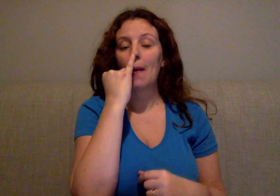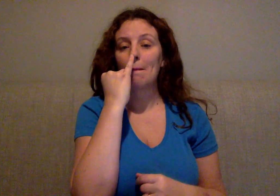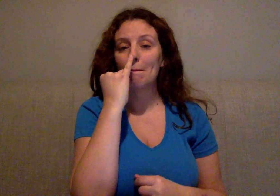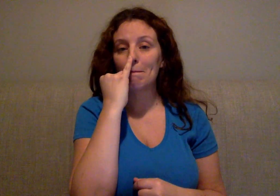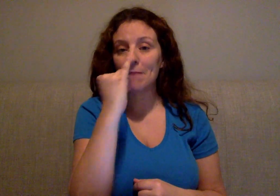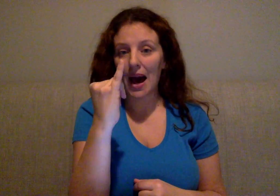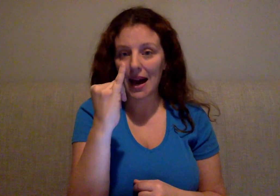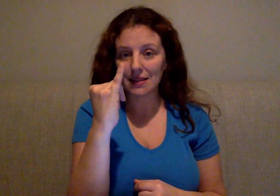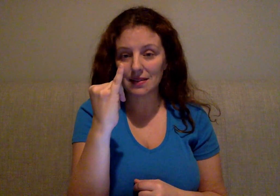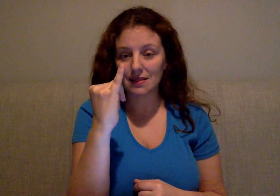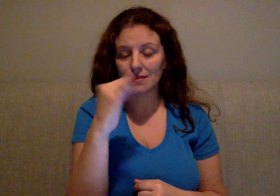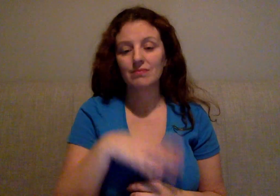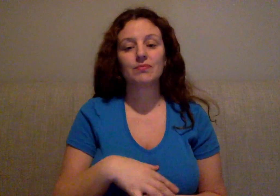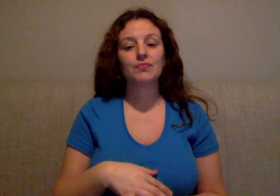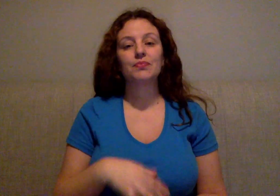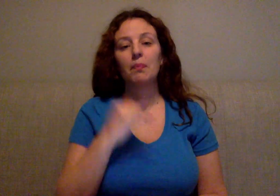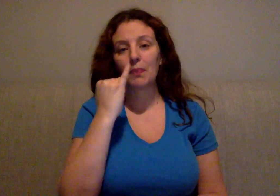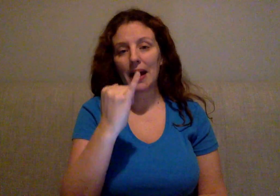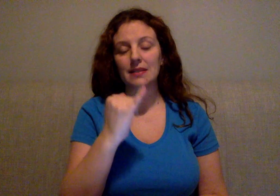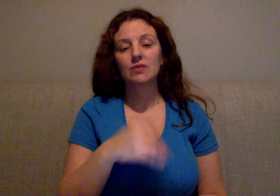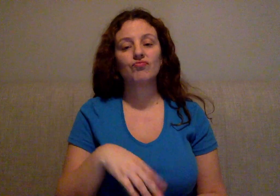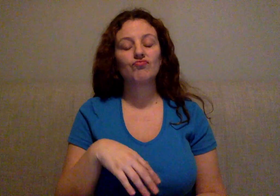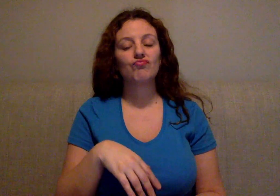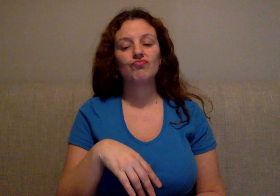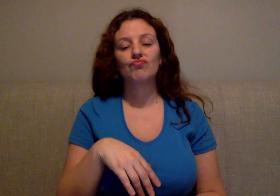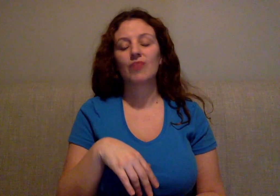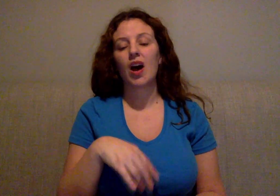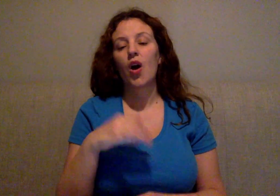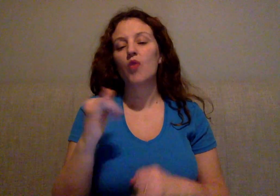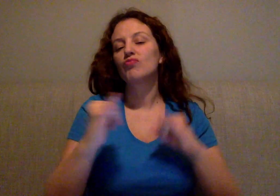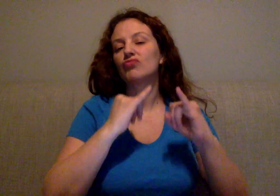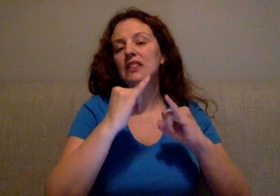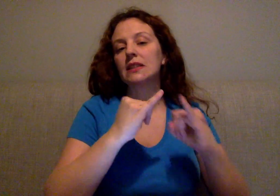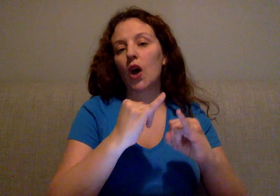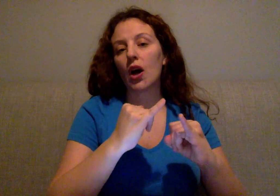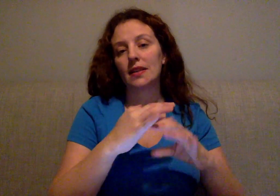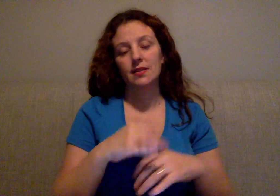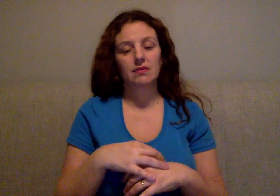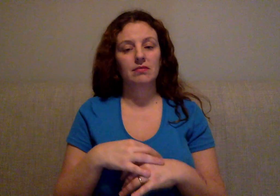BAD CRITISE